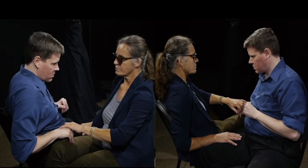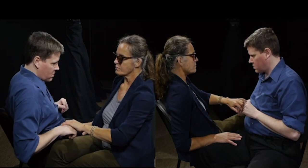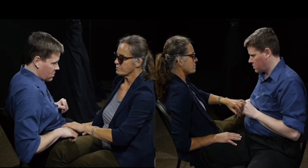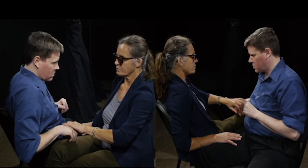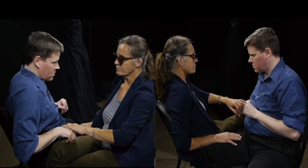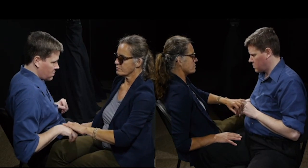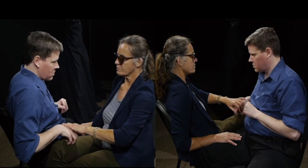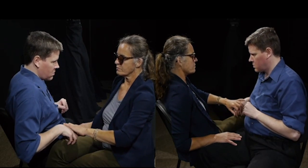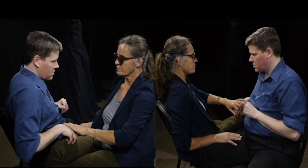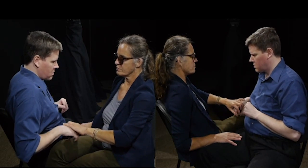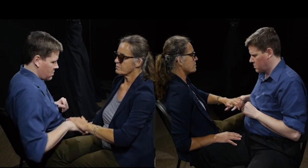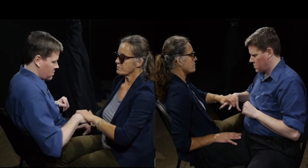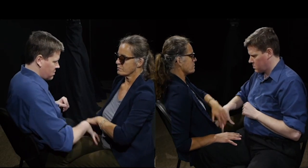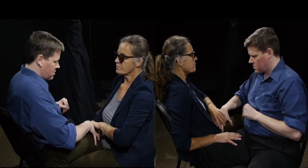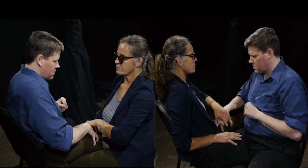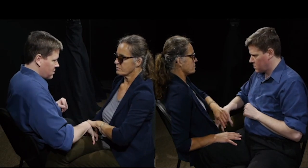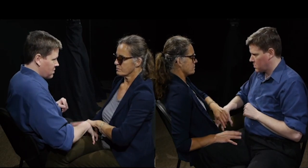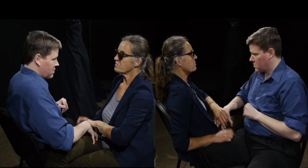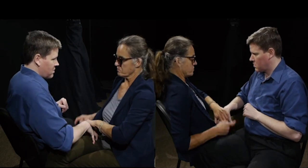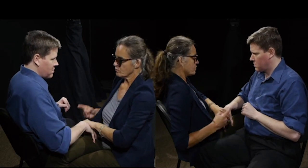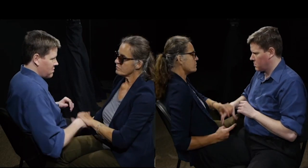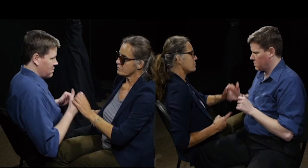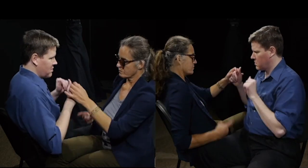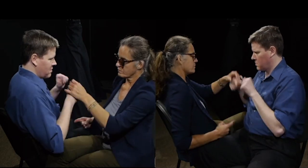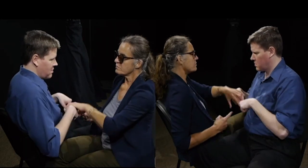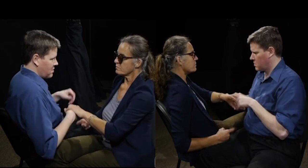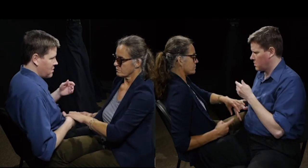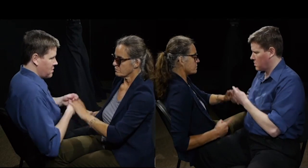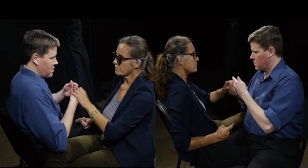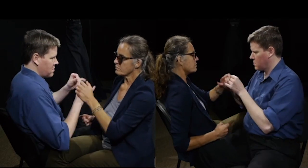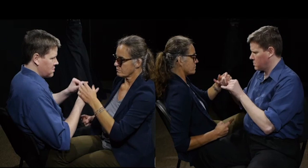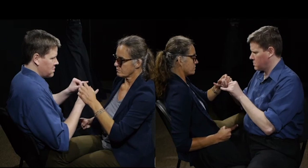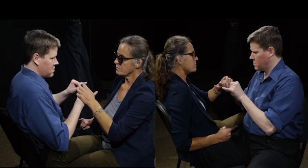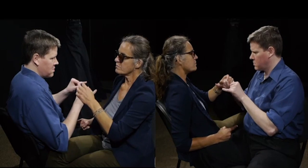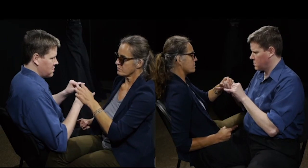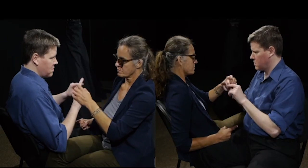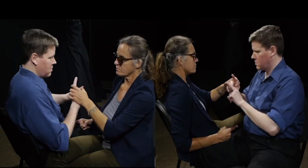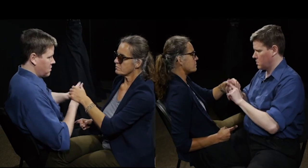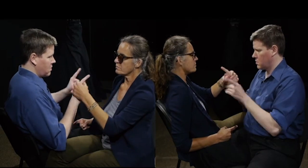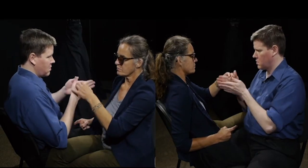narrowing our fingers and shrinking the area in contact space to show that the house is small.